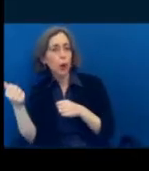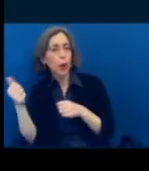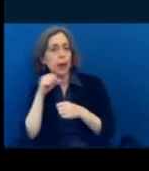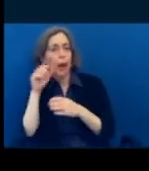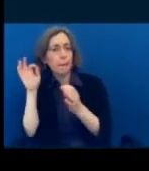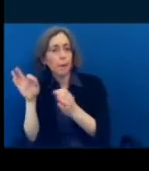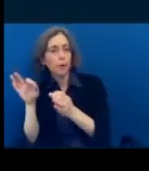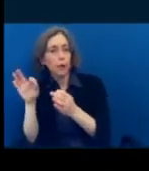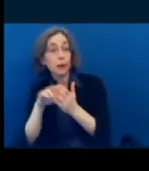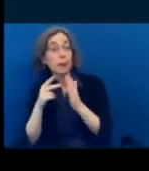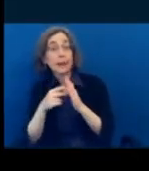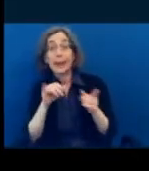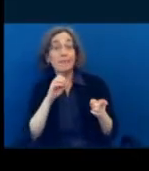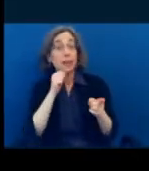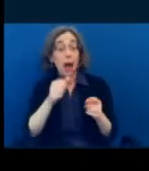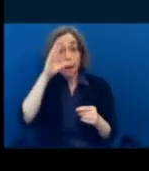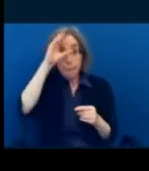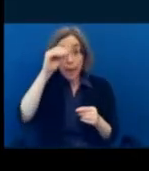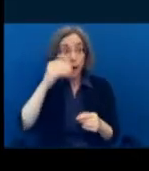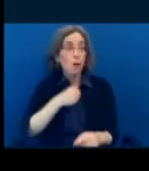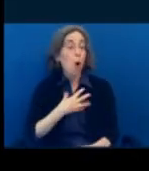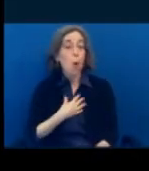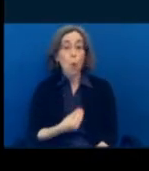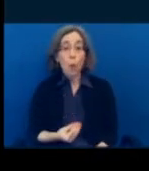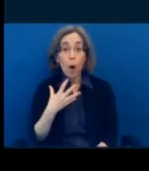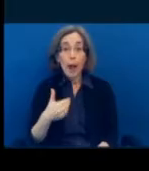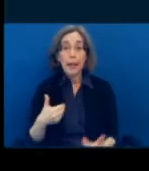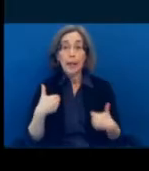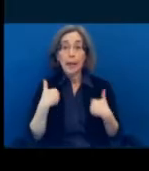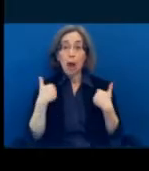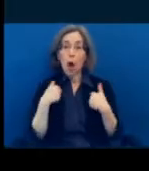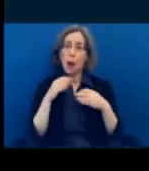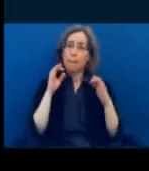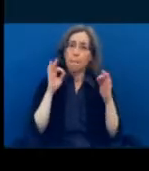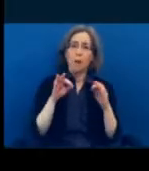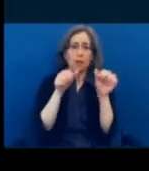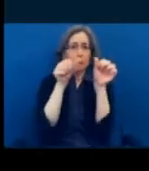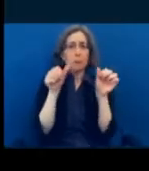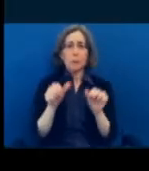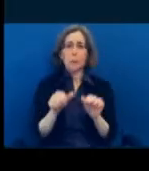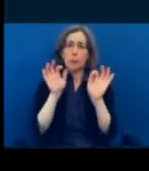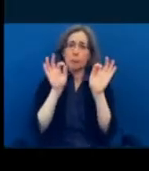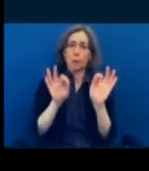NOT MALE, WHITE, YOUNG, PERFECTLY PROPORTIONED, FIT AND WITHOUT ANY HAIR ON HIS BODY